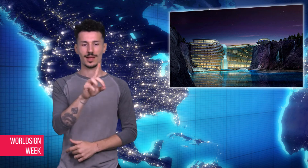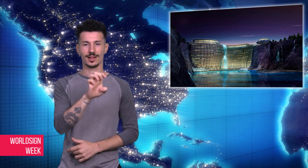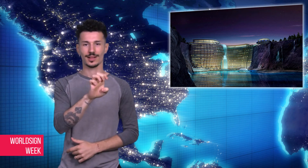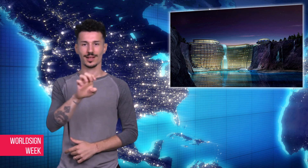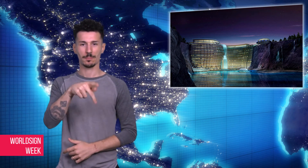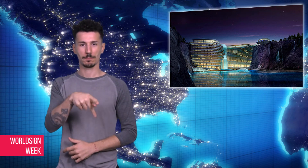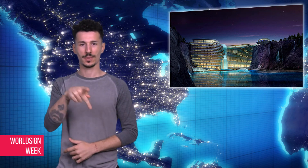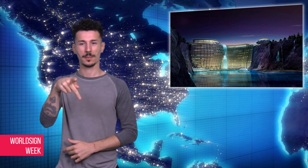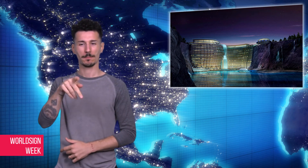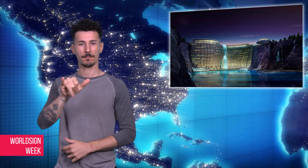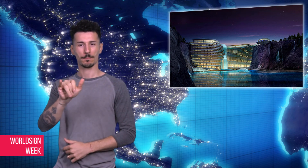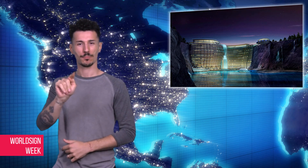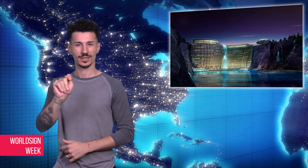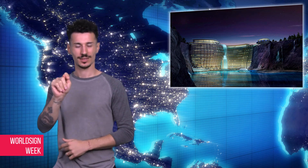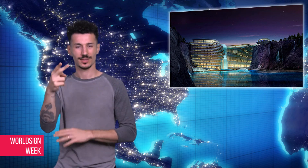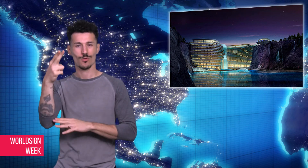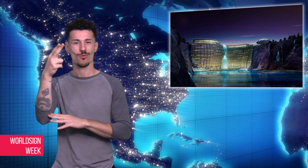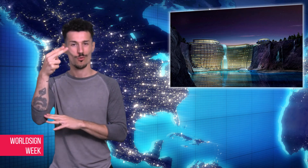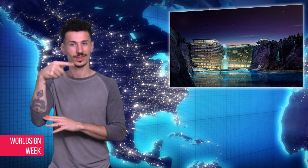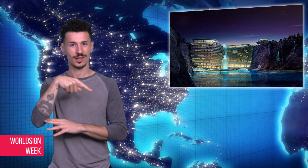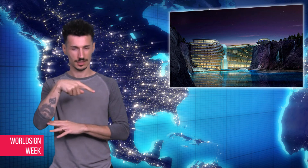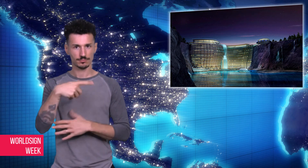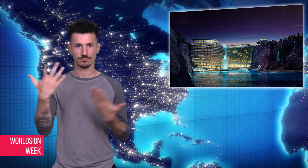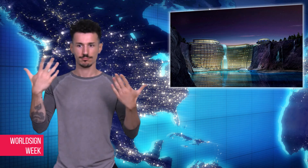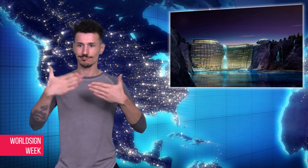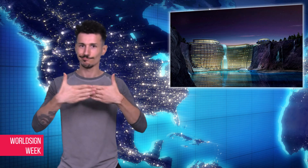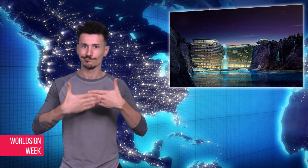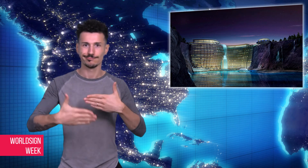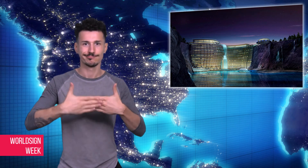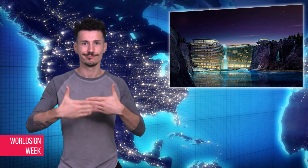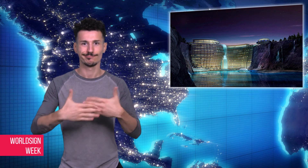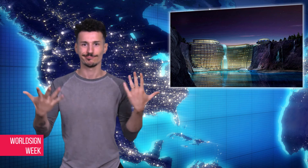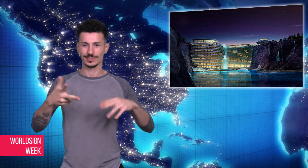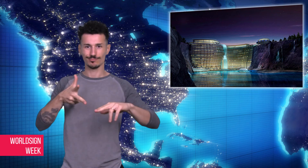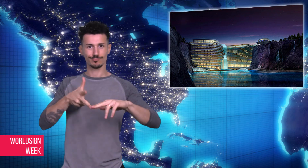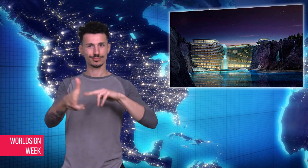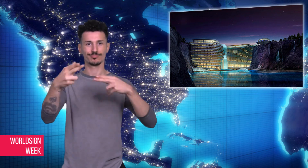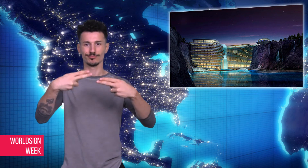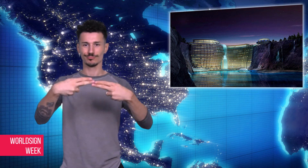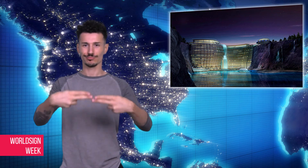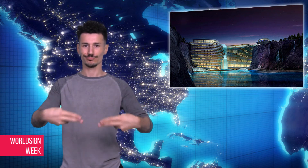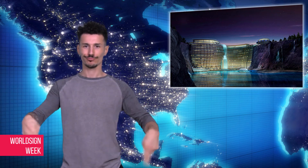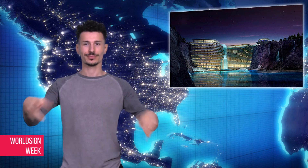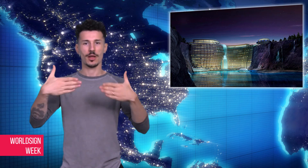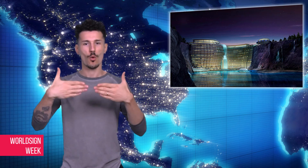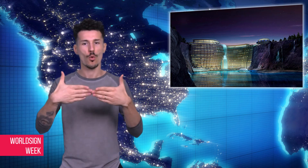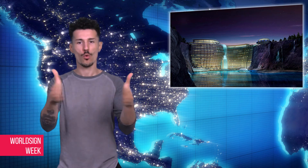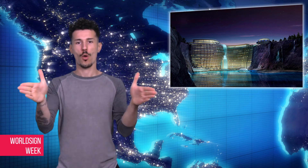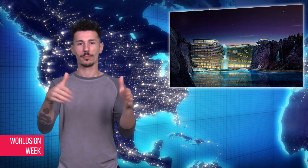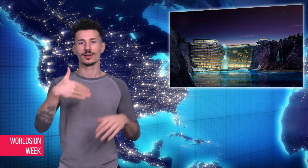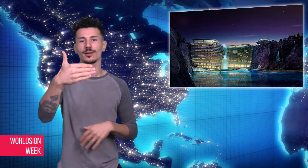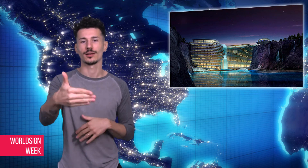Hotel, is opening doors in October. It is a five-star hotel built below